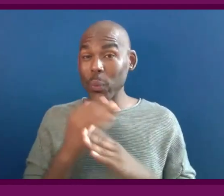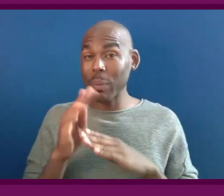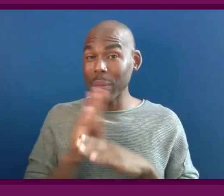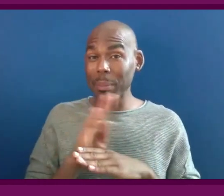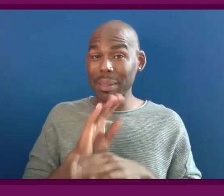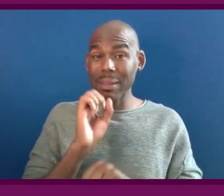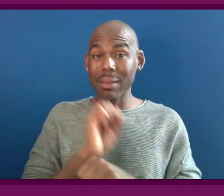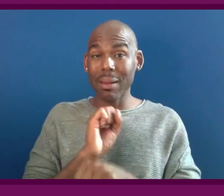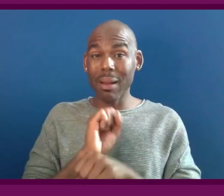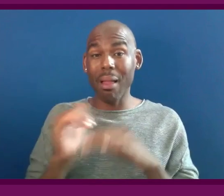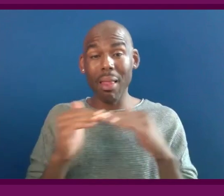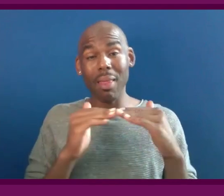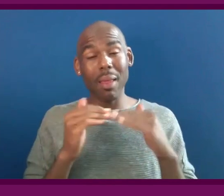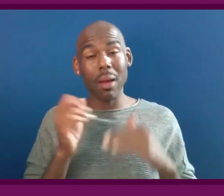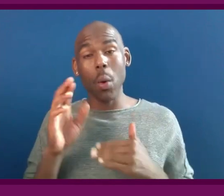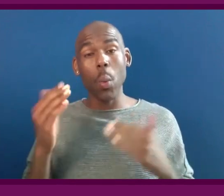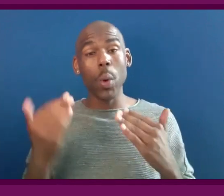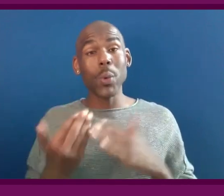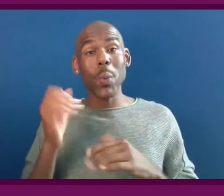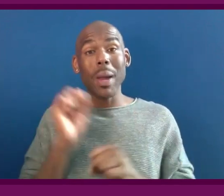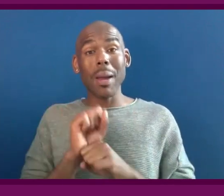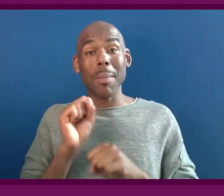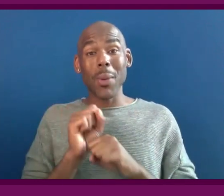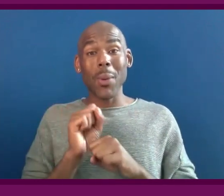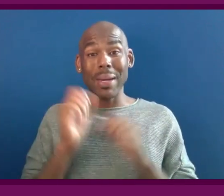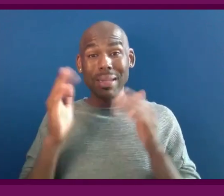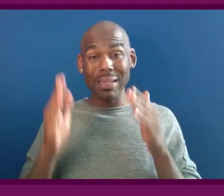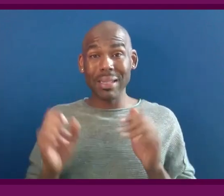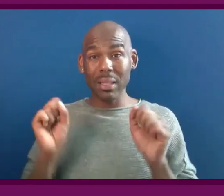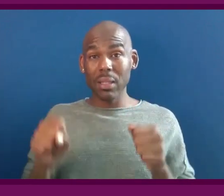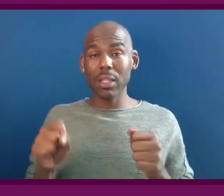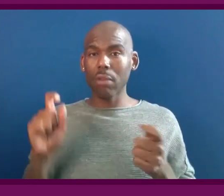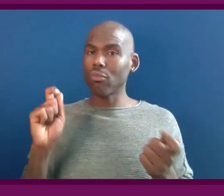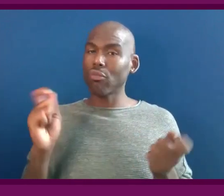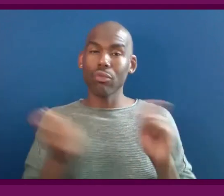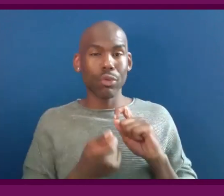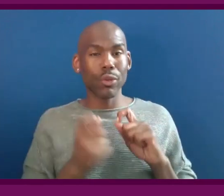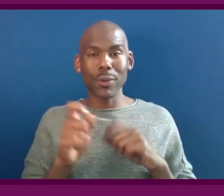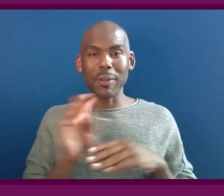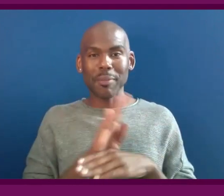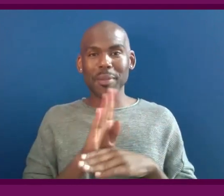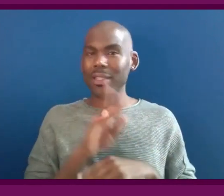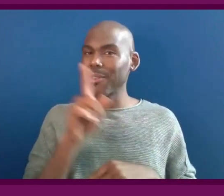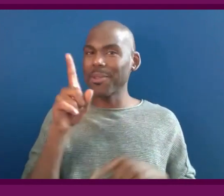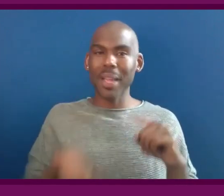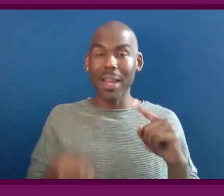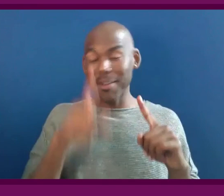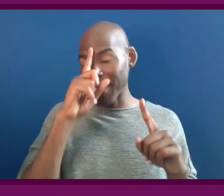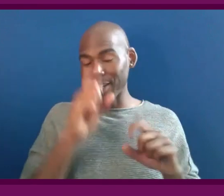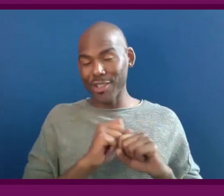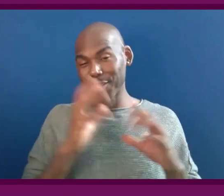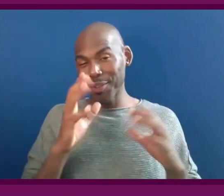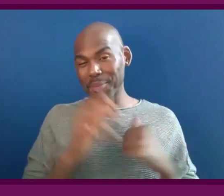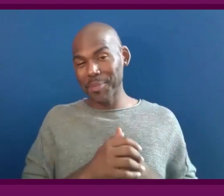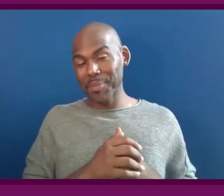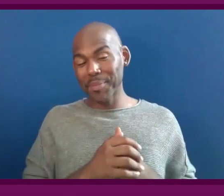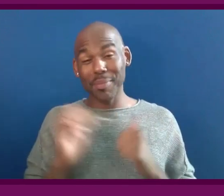business colleague, or a new employee that can turn your business around in ways that you can't even imagine.